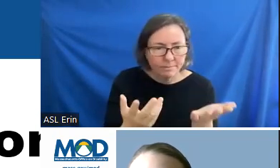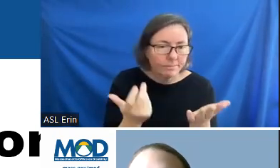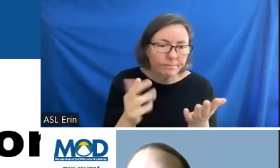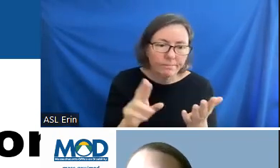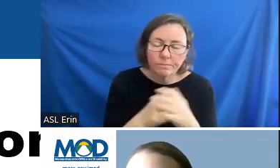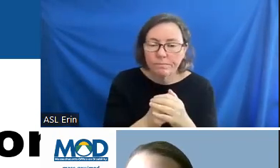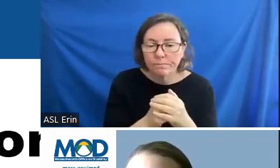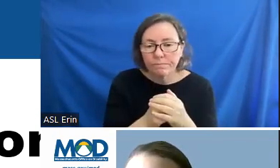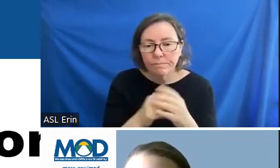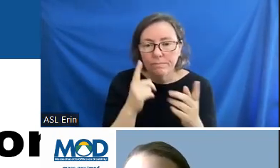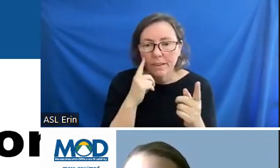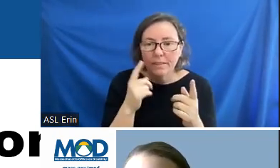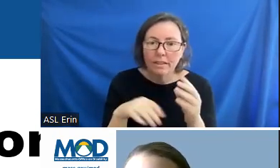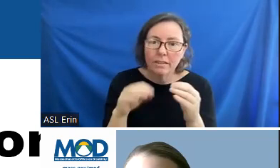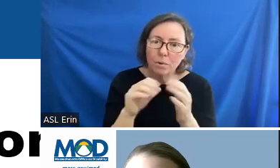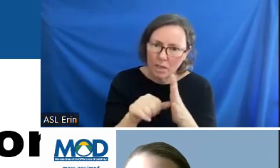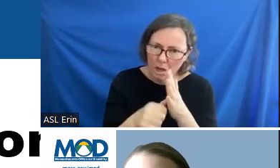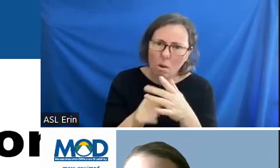the more they emphasize the person's limitations,